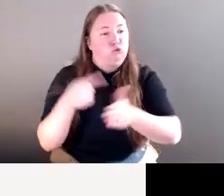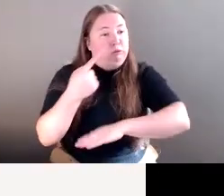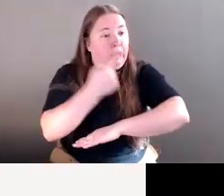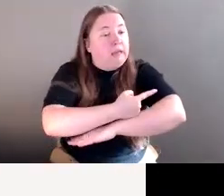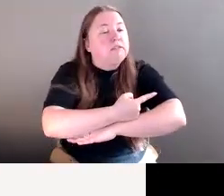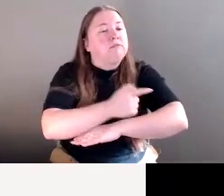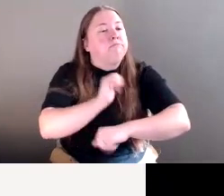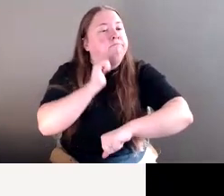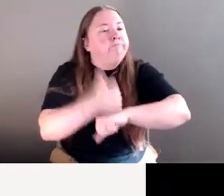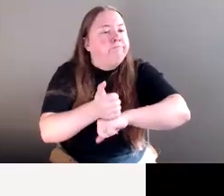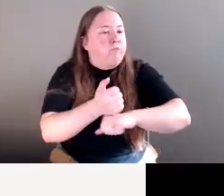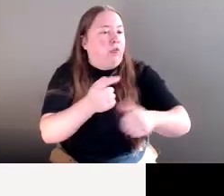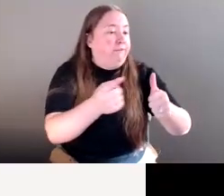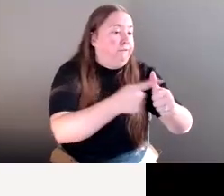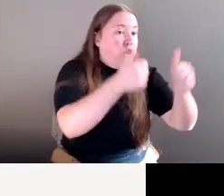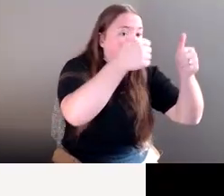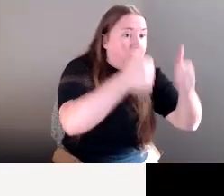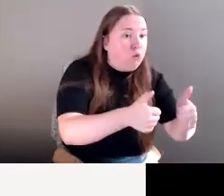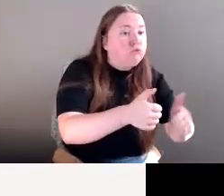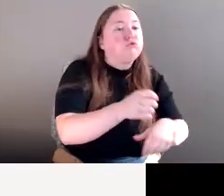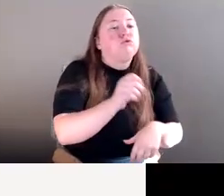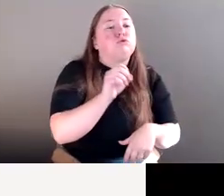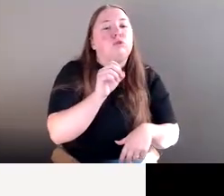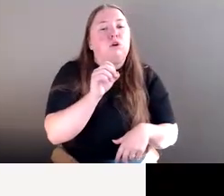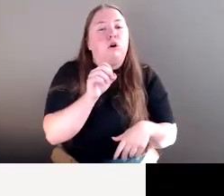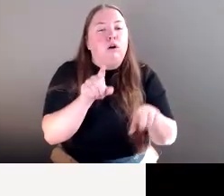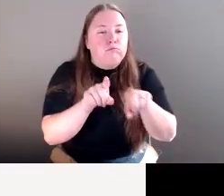based on the initial post and also on the replies to the peers.